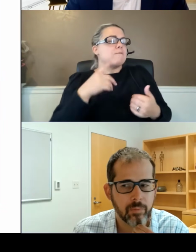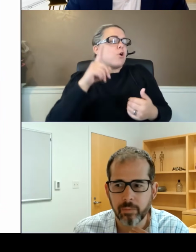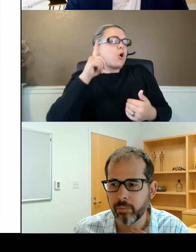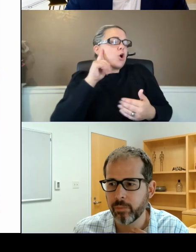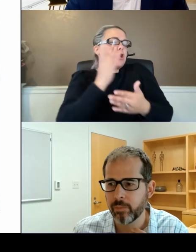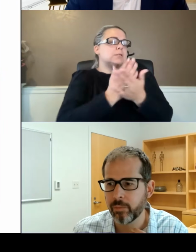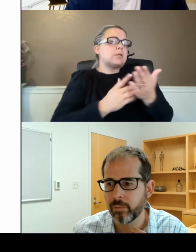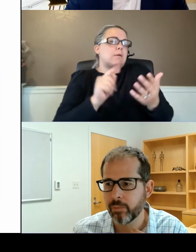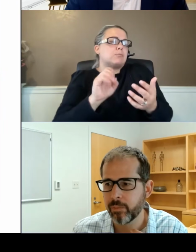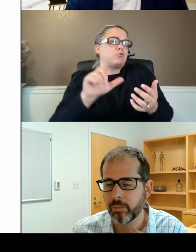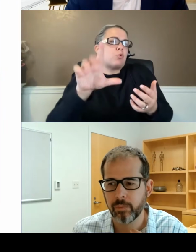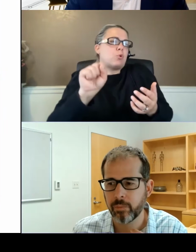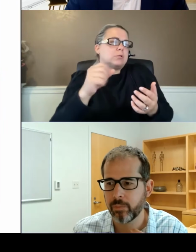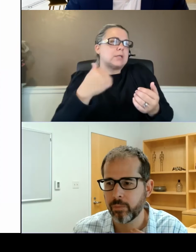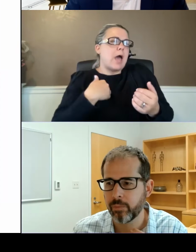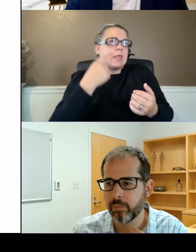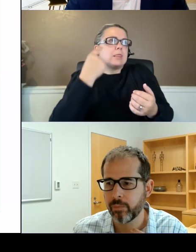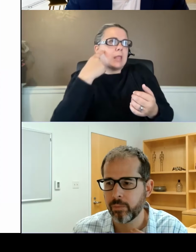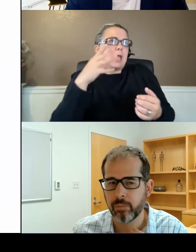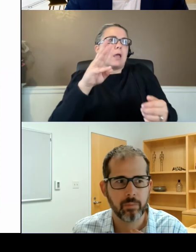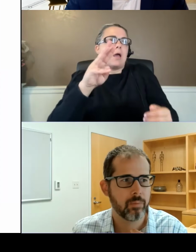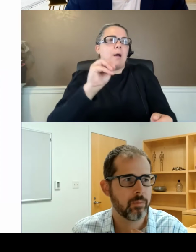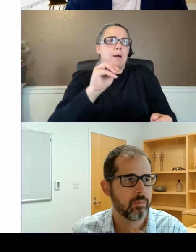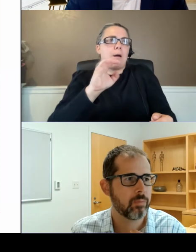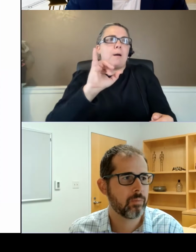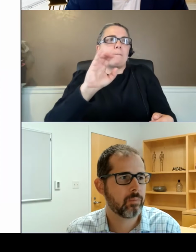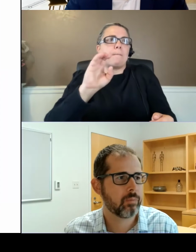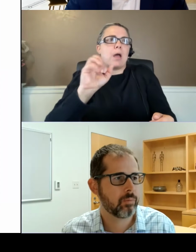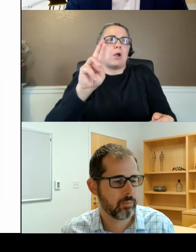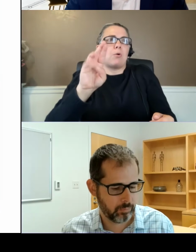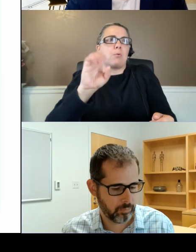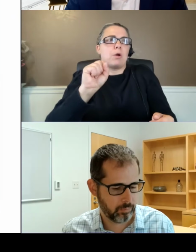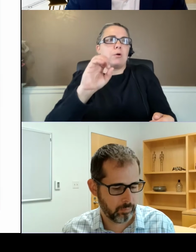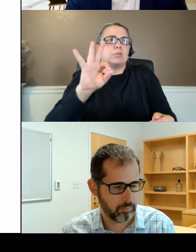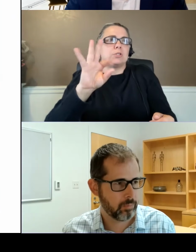I believe Microsoft has put one, was promoting one a few years ago pre-pandemic, which feels like a